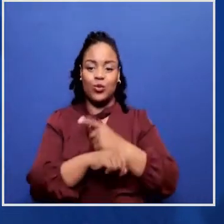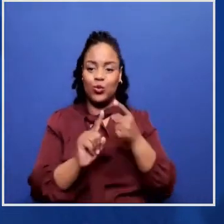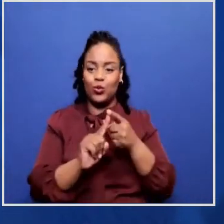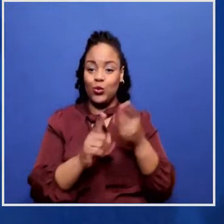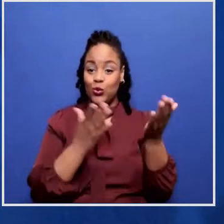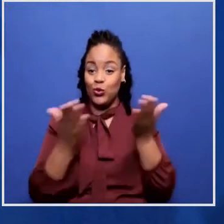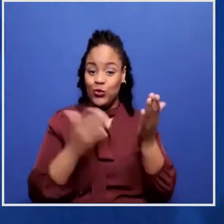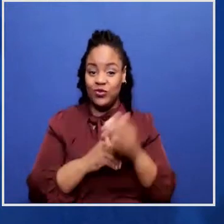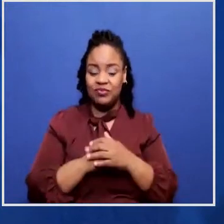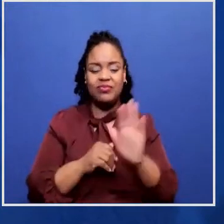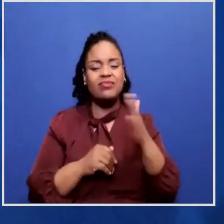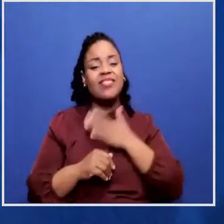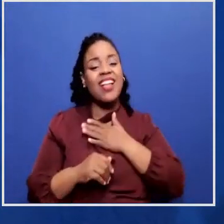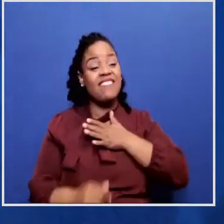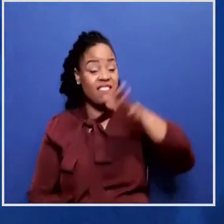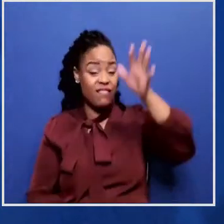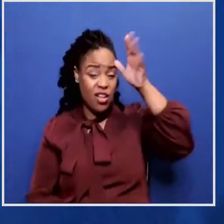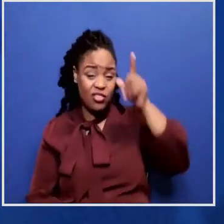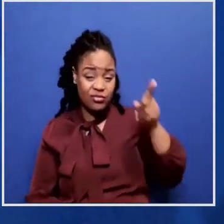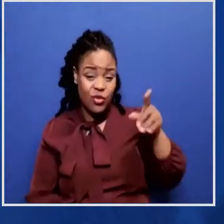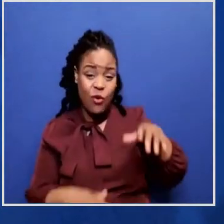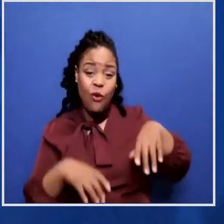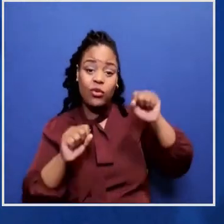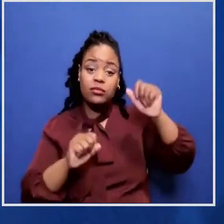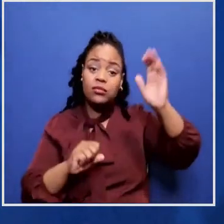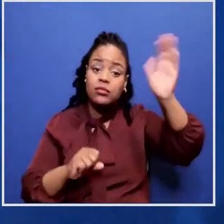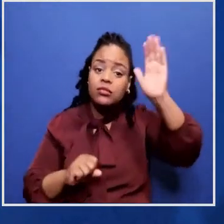I AM ANDREA WATERS KING AND WE ARE HONORED TO BE JOINING YOU TODAY FOR THE MARTIN LUTHER